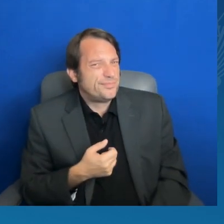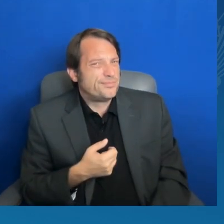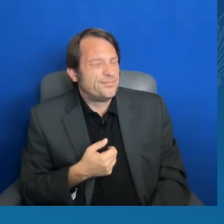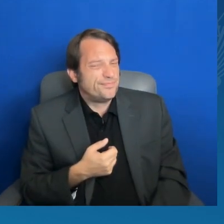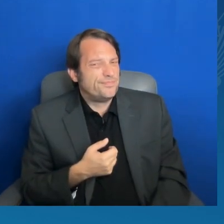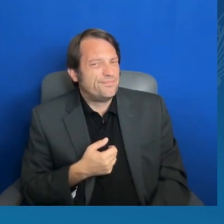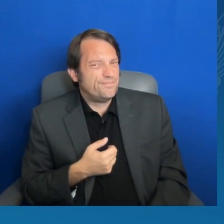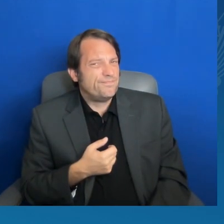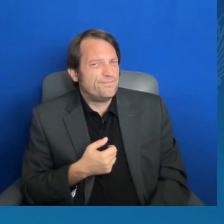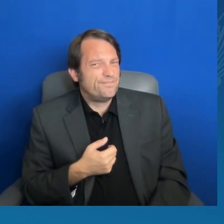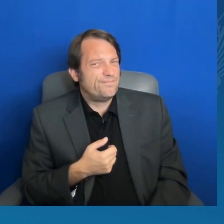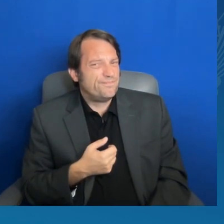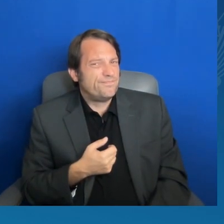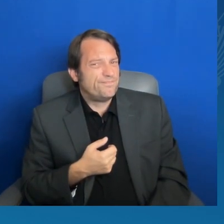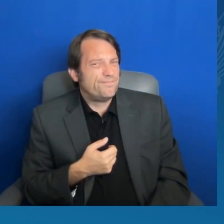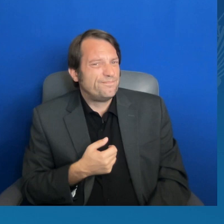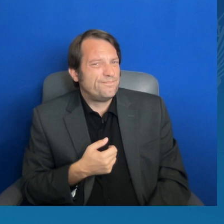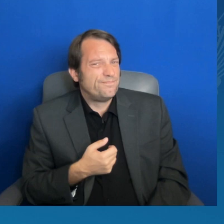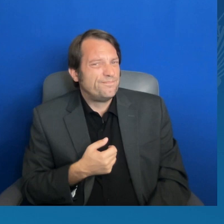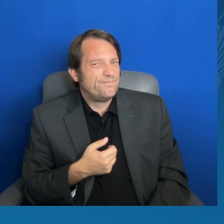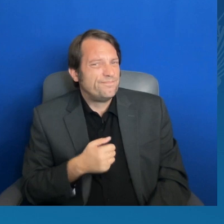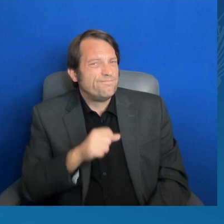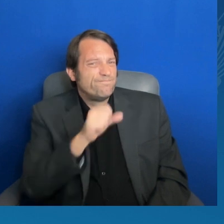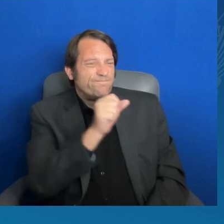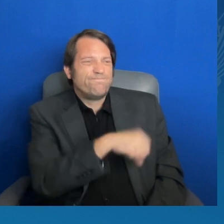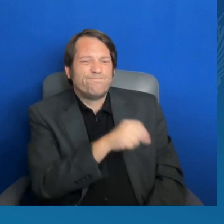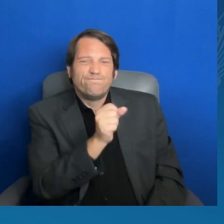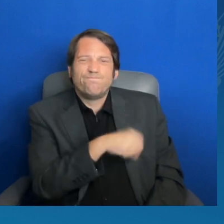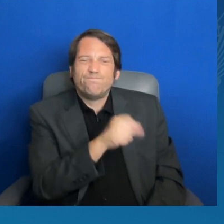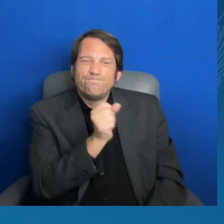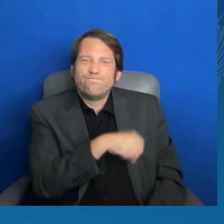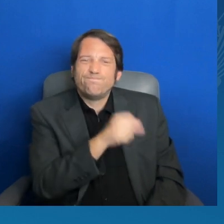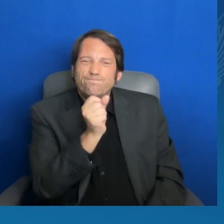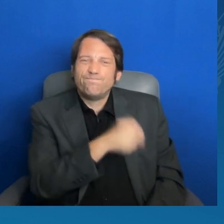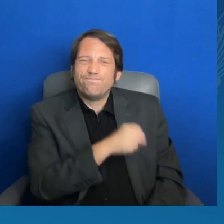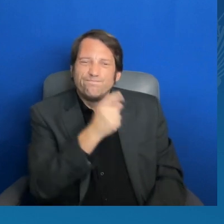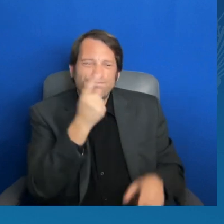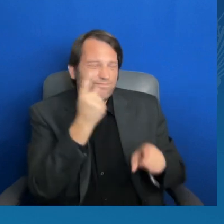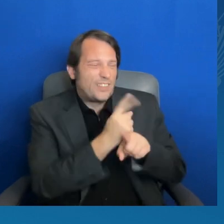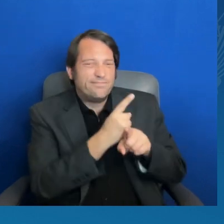The Vice President: And so I -- I very seriously responded to your question with --